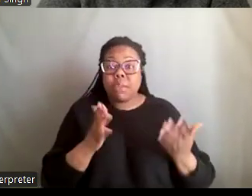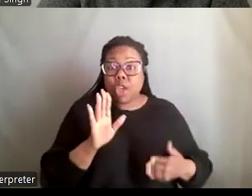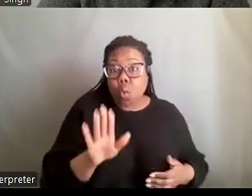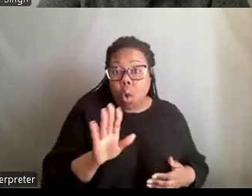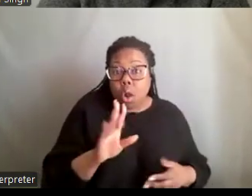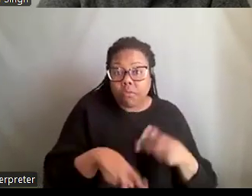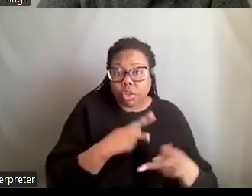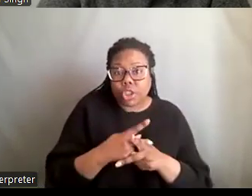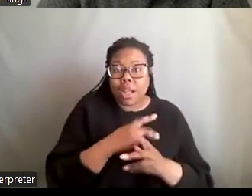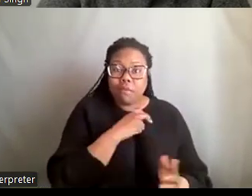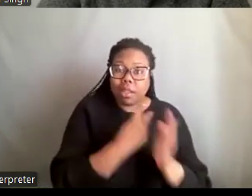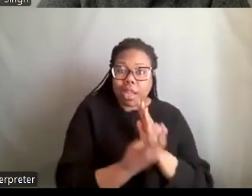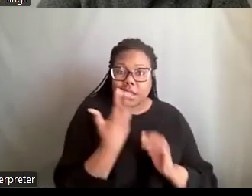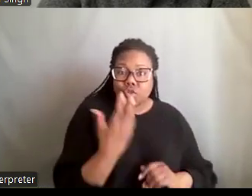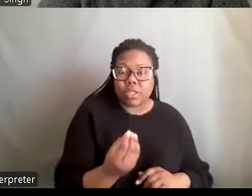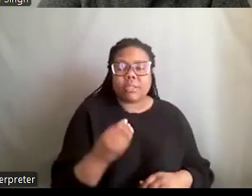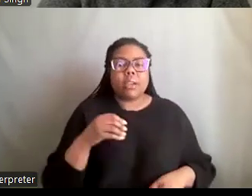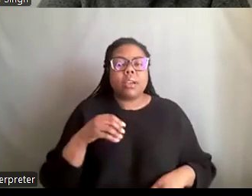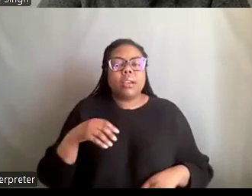getting in the trenches is you 're the one